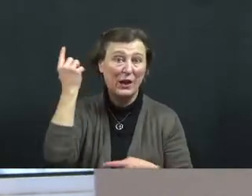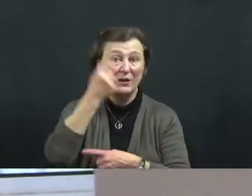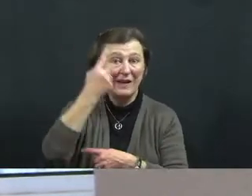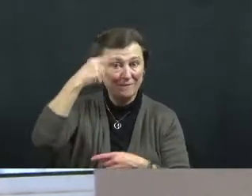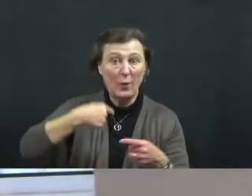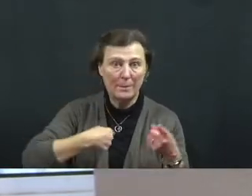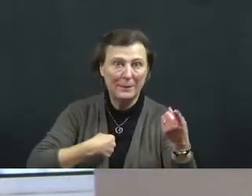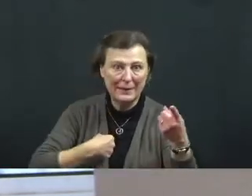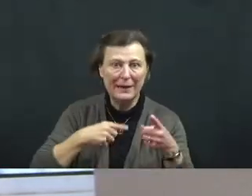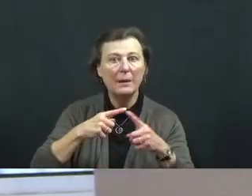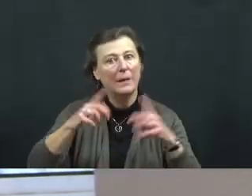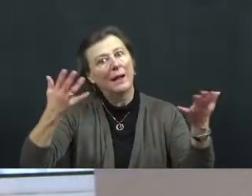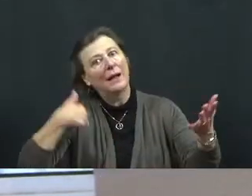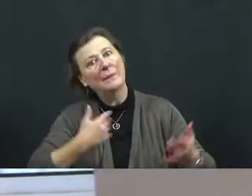So, I’m happy with that.